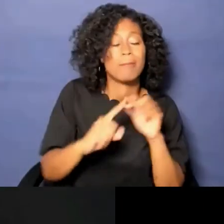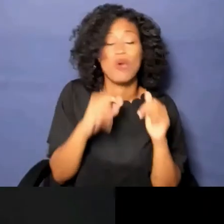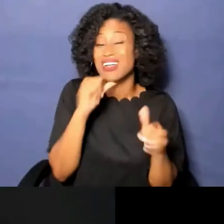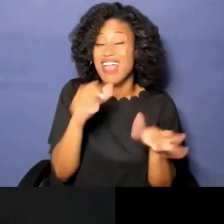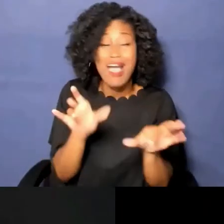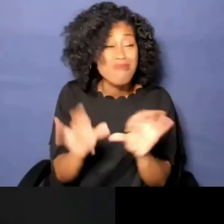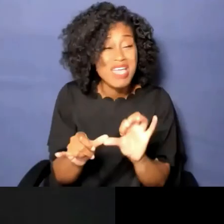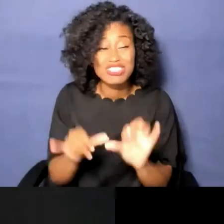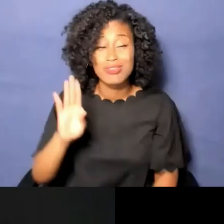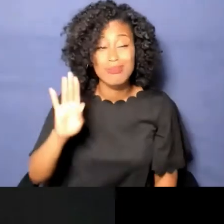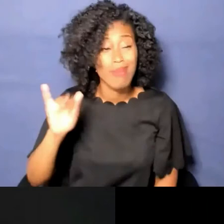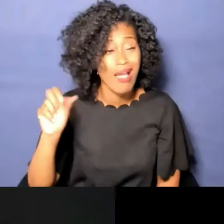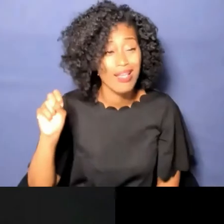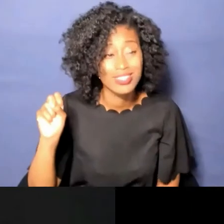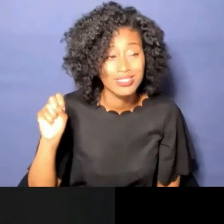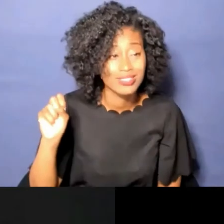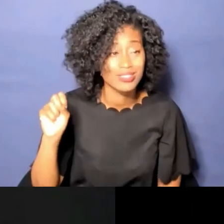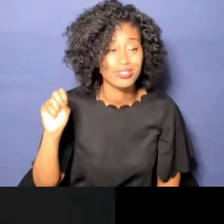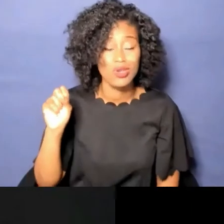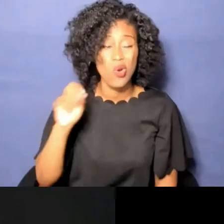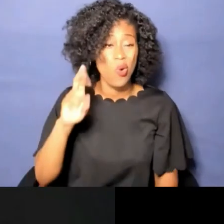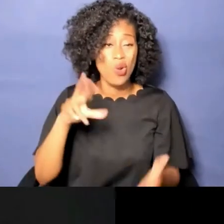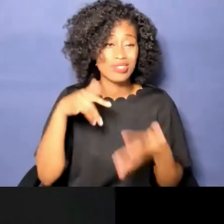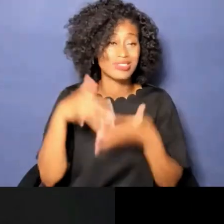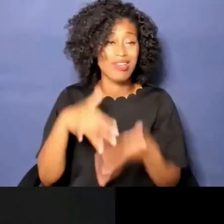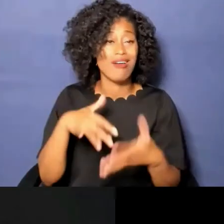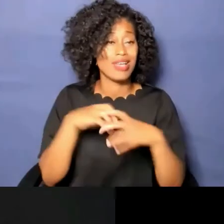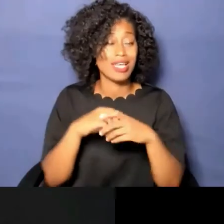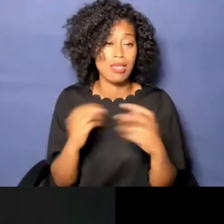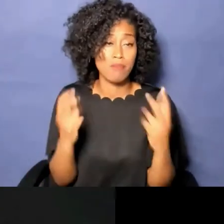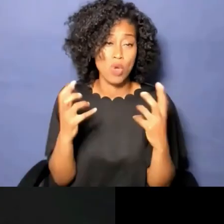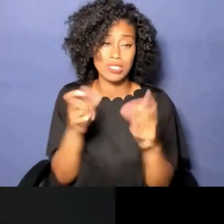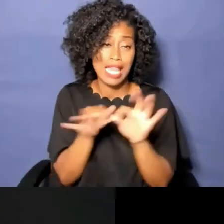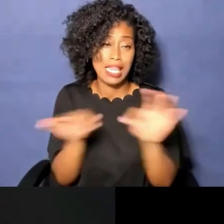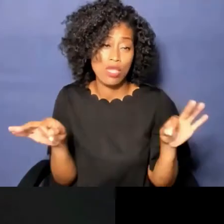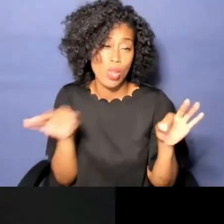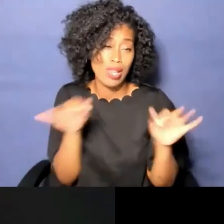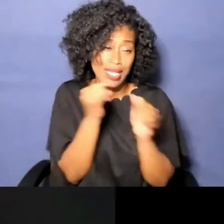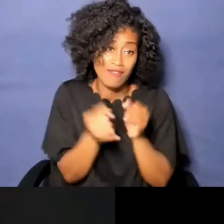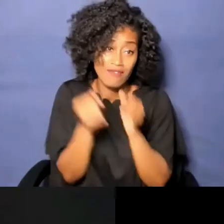or studied this in multi lingual individuals but it certainly an important area.